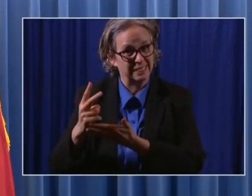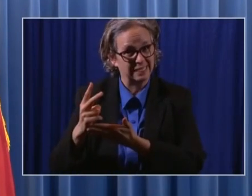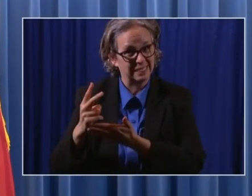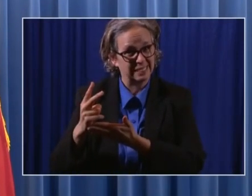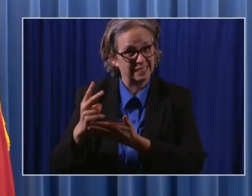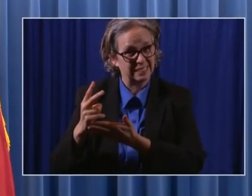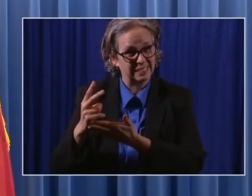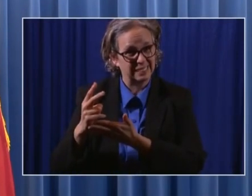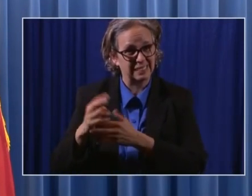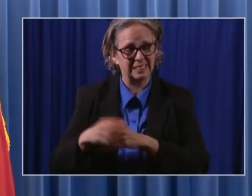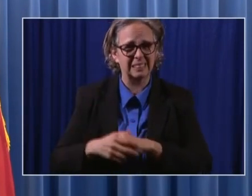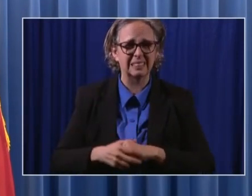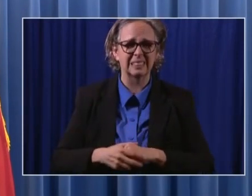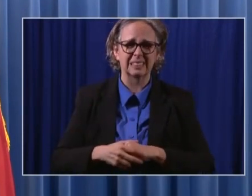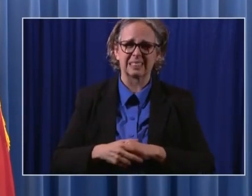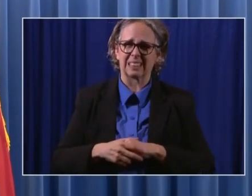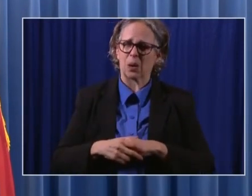HUNDRED 7.5, ACTUALLY, CASES IN